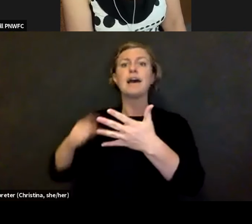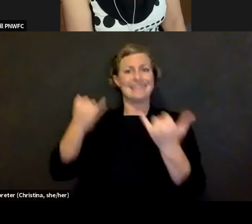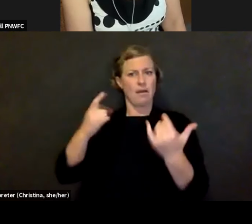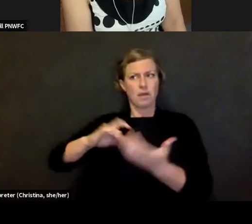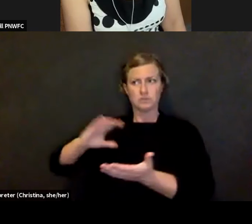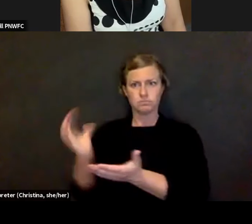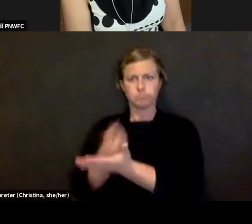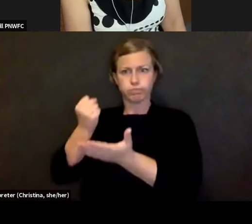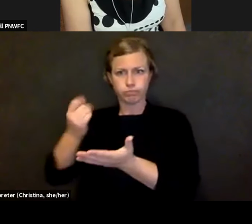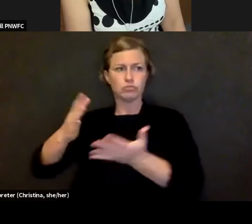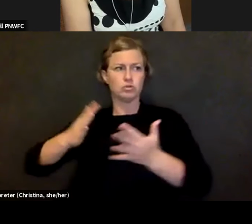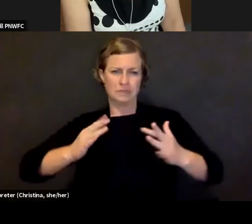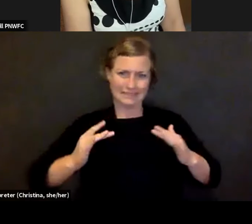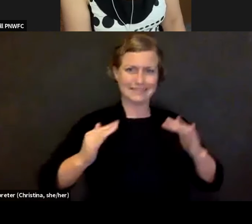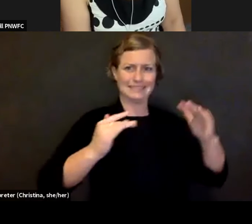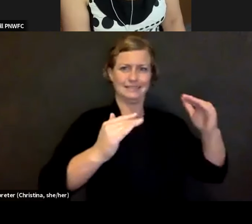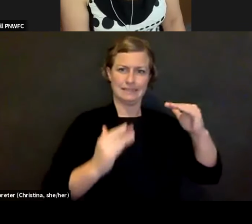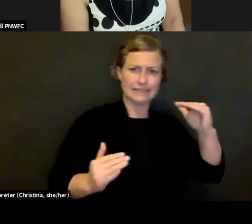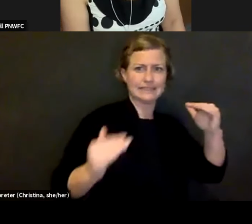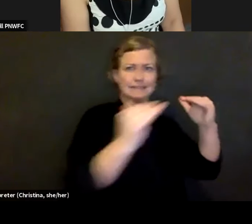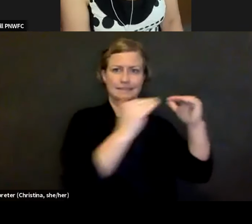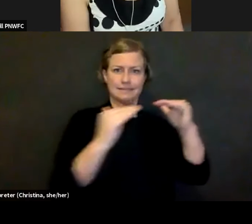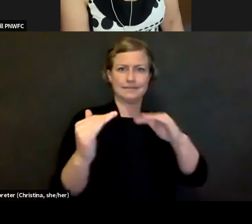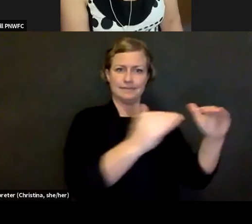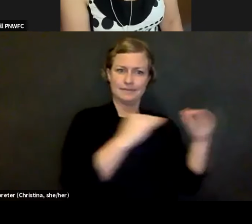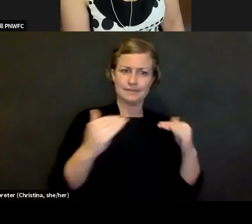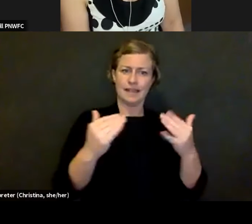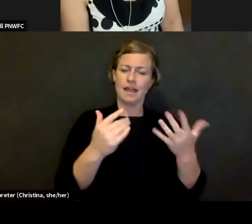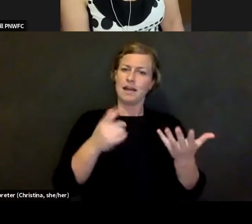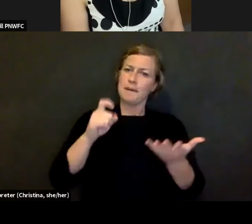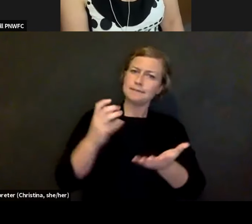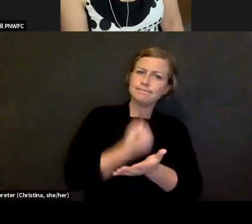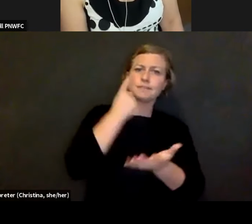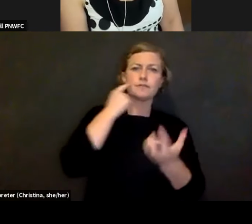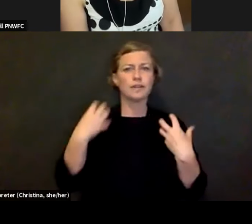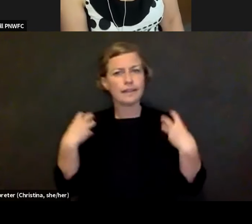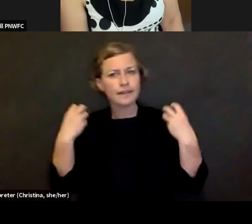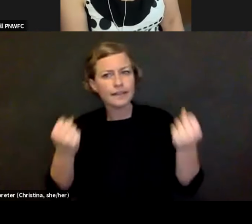rallied behind change and a sense of possibility and what couldn't be done in the last four years and really, how do we do